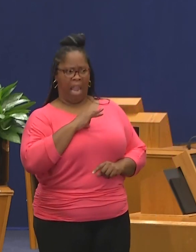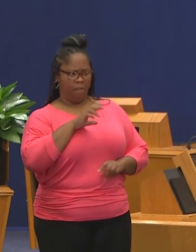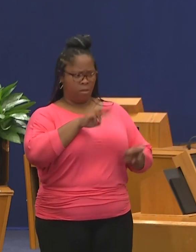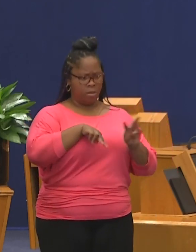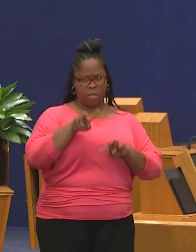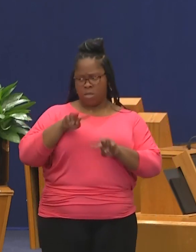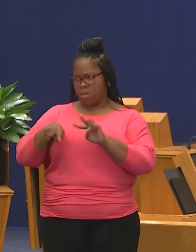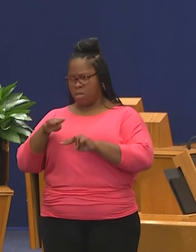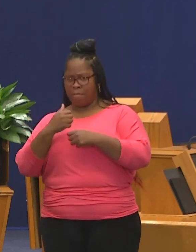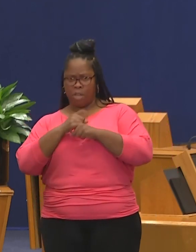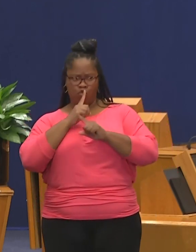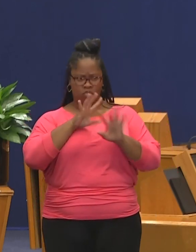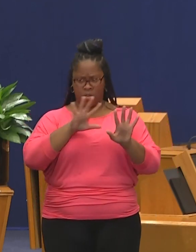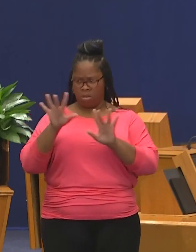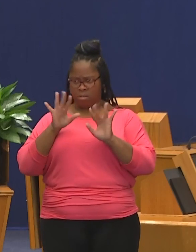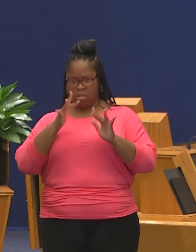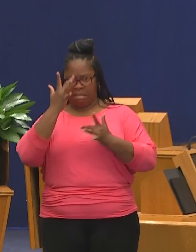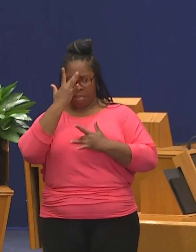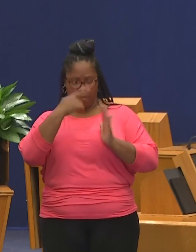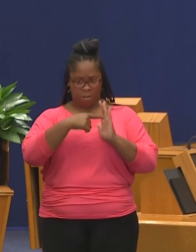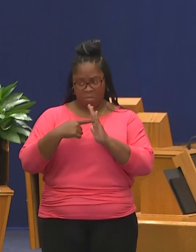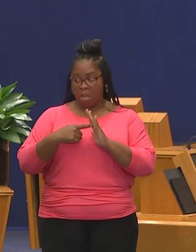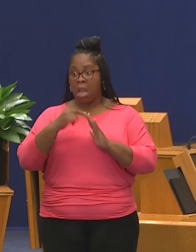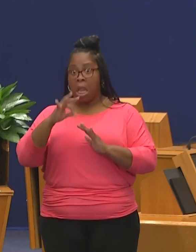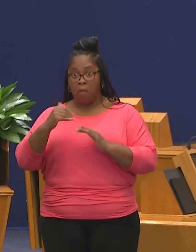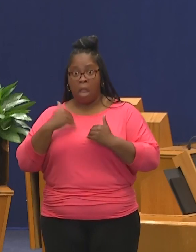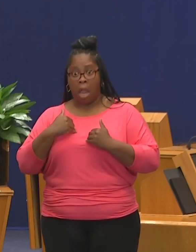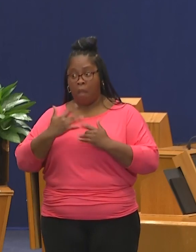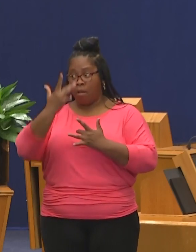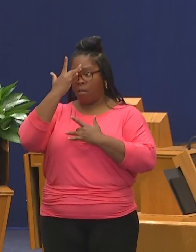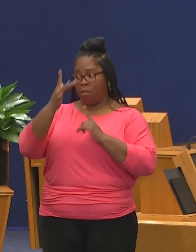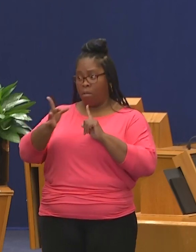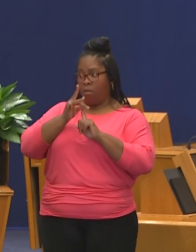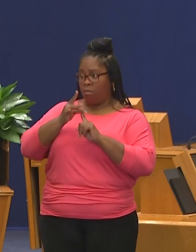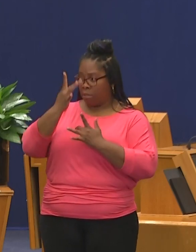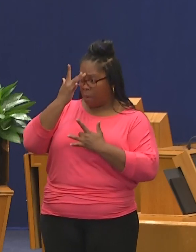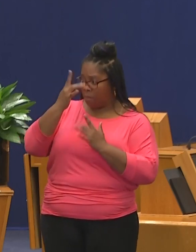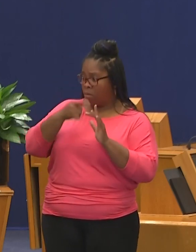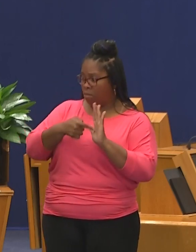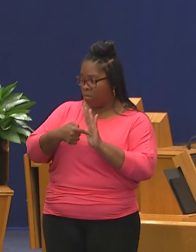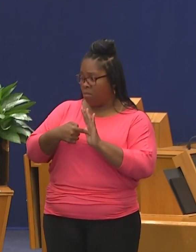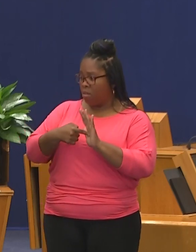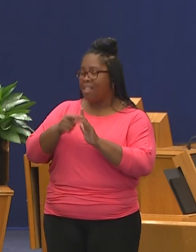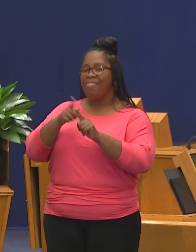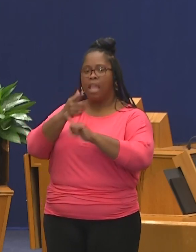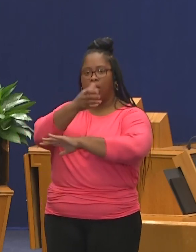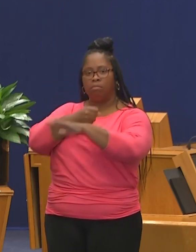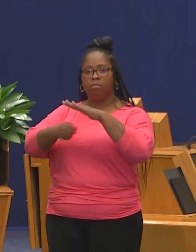THE HOTEL AS WELL AS THE STAFF TO ENSURE THAT WE'RE MONITORING SYMPTOMS AND IF FOLKS BECOME